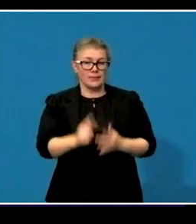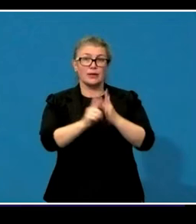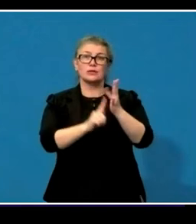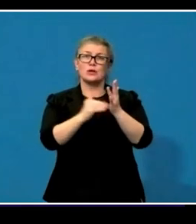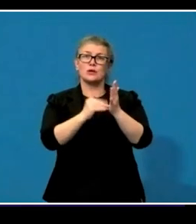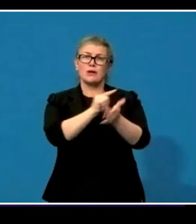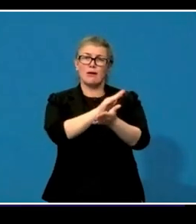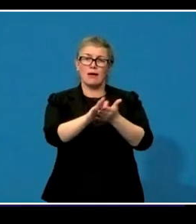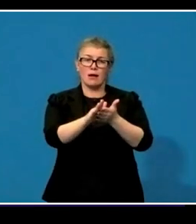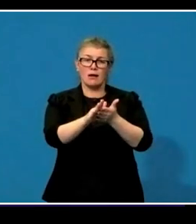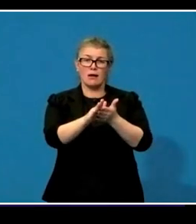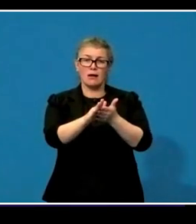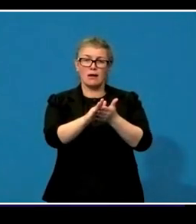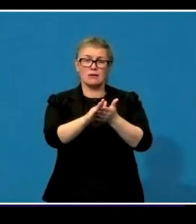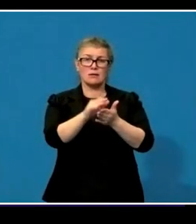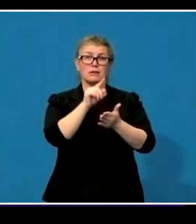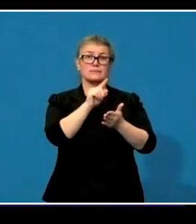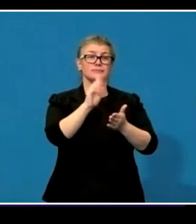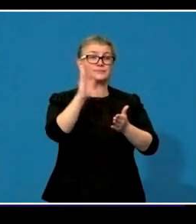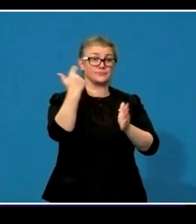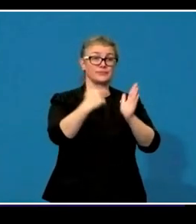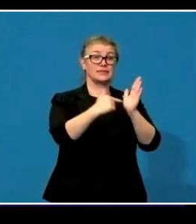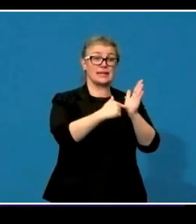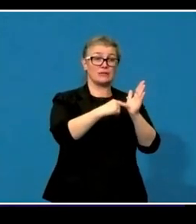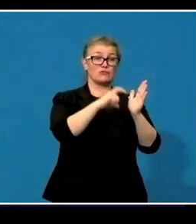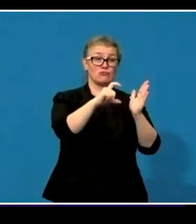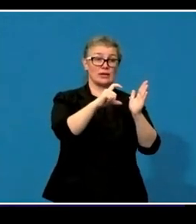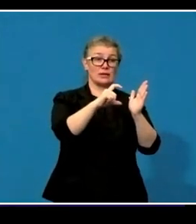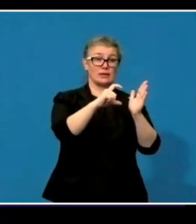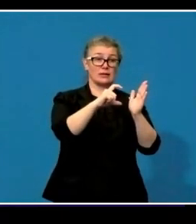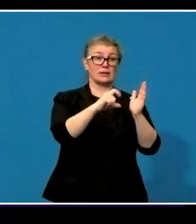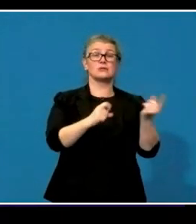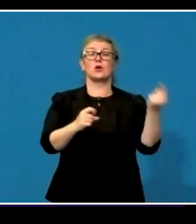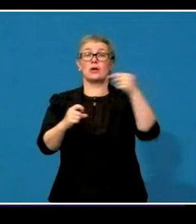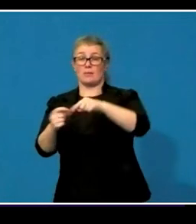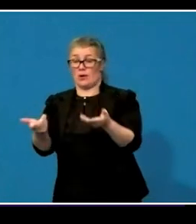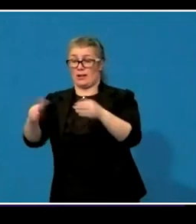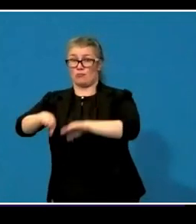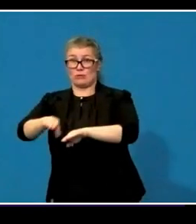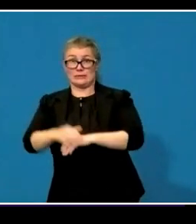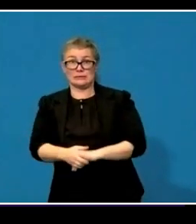Springs? JOAN: He was assisted - so when the court order came down from Territory